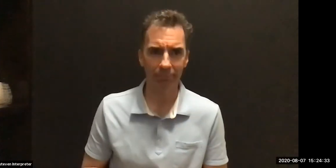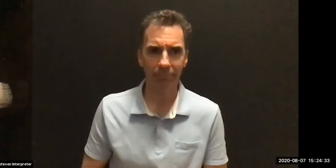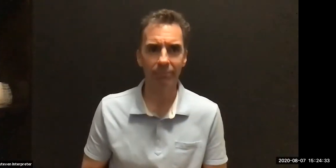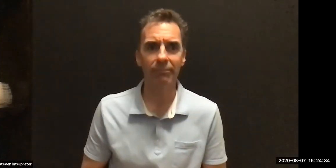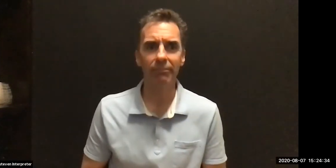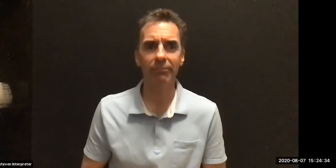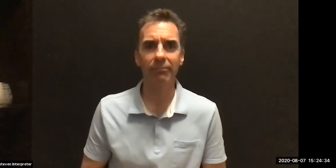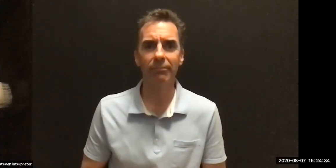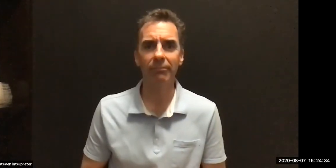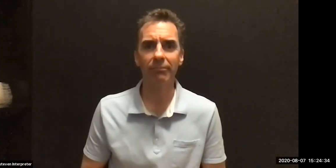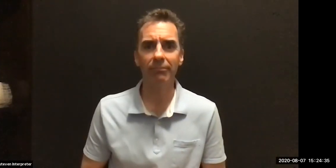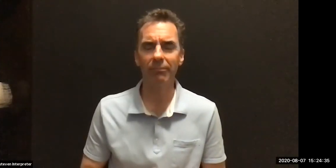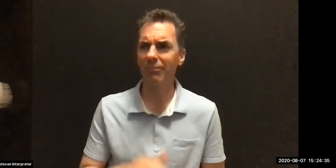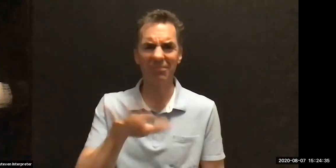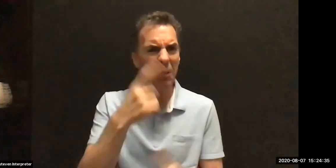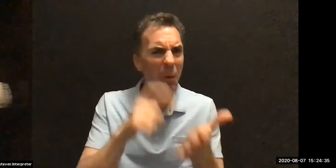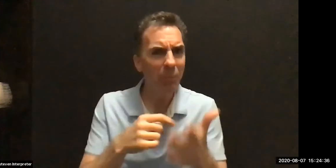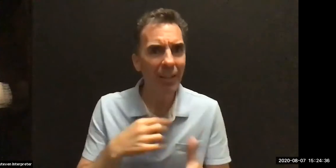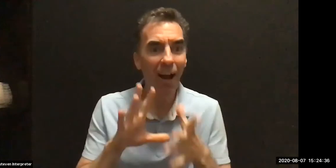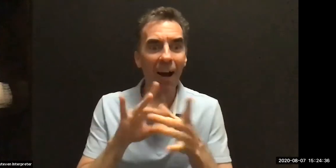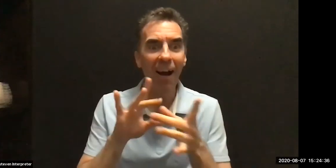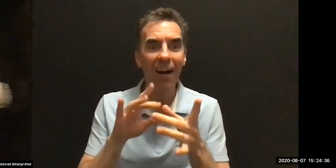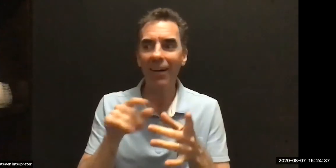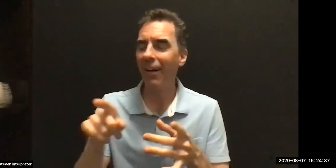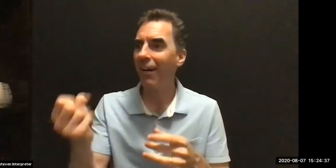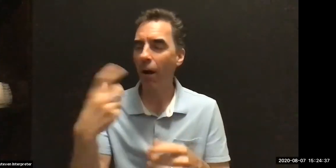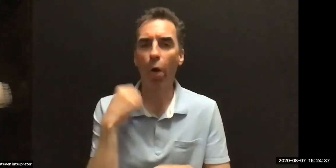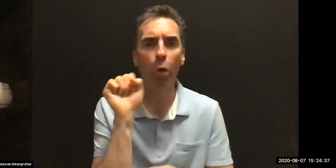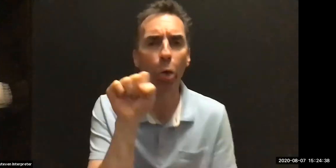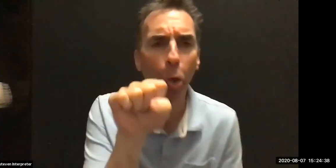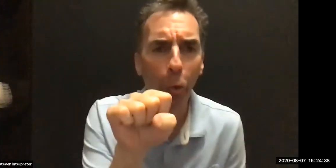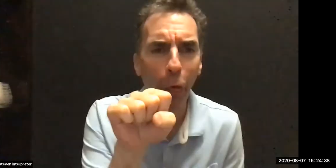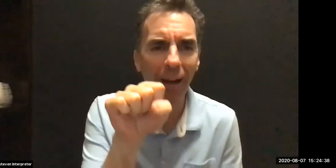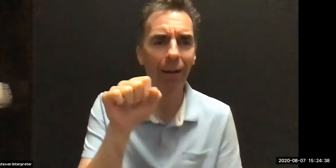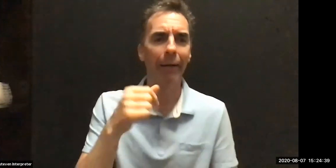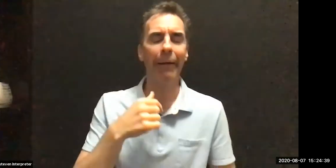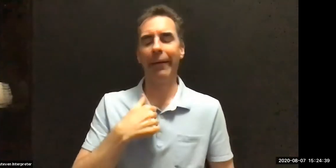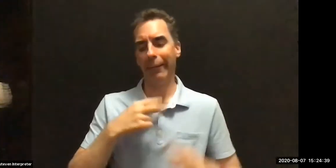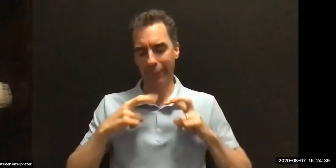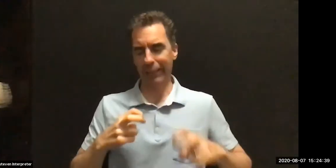Channelle Charest: All so I got really close to the Channelle Charest: Screen, because that's what happens in these calls as well, which is the worst just like, Hey, everyone.